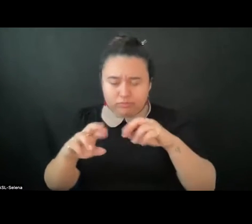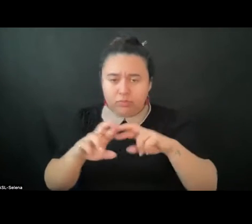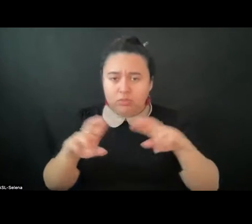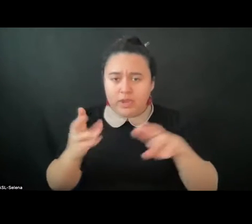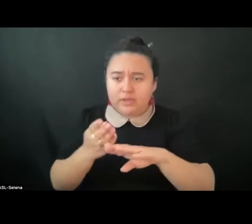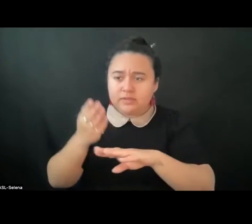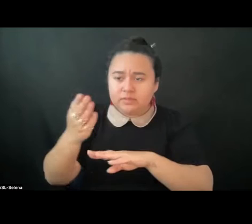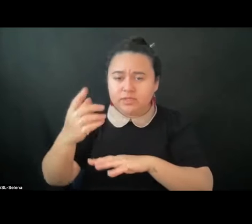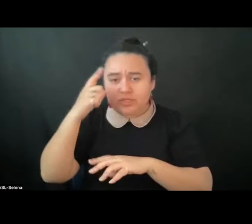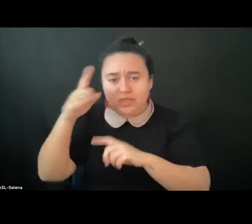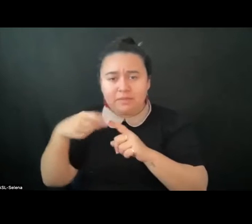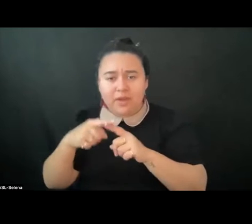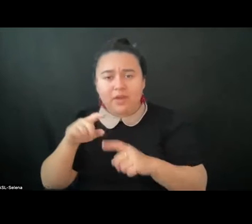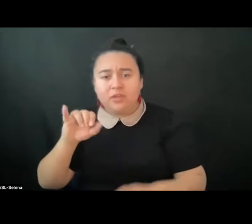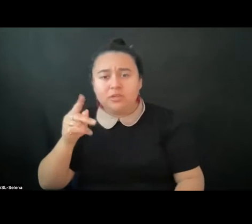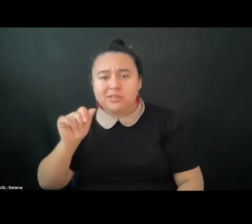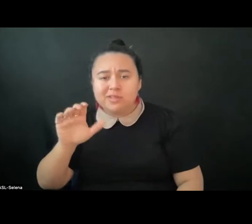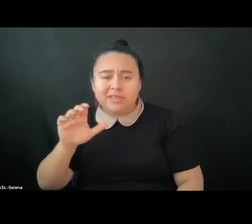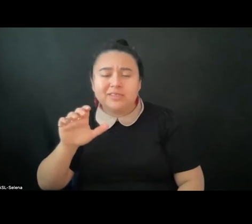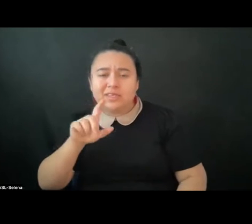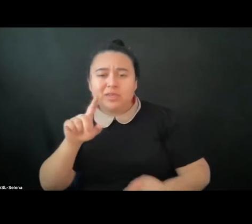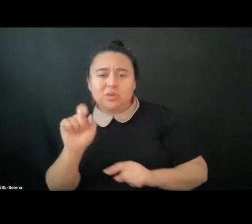journalistic question and how you can orient yourselves in it.